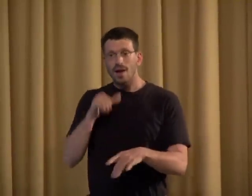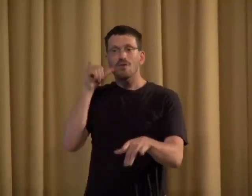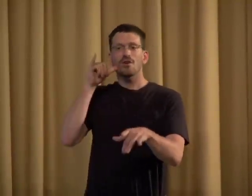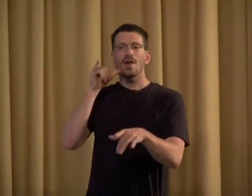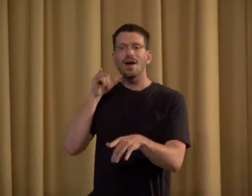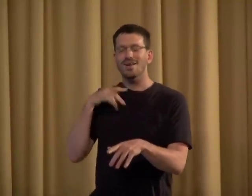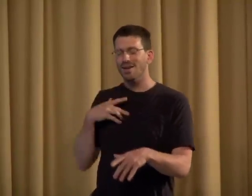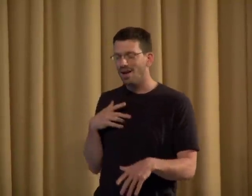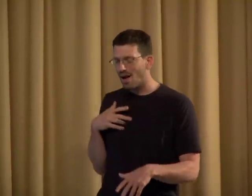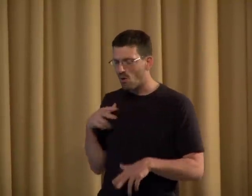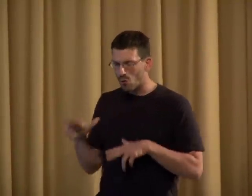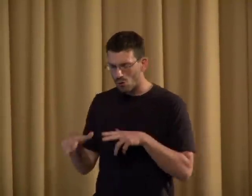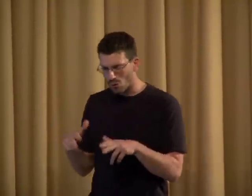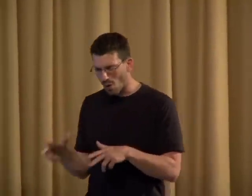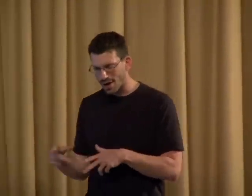The other day, yesterday actually, I was walking around town. I'd just arrived to Austin and it was raining hard.